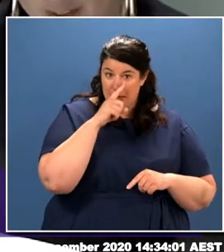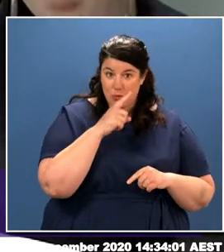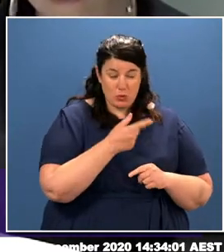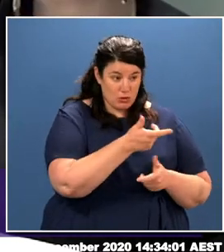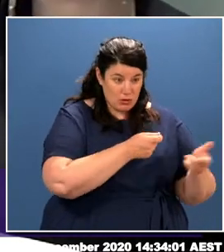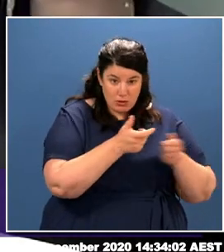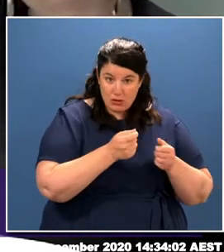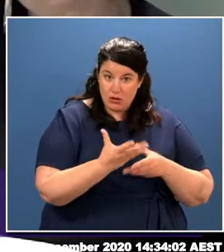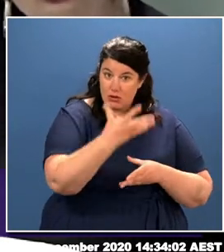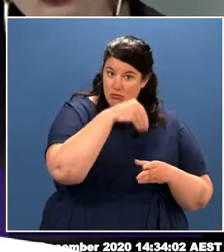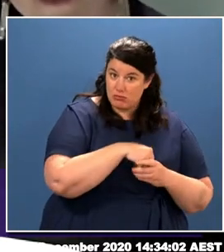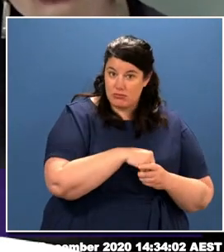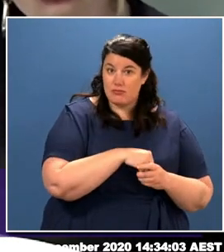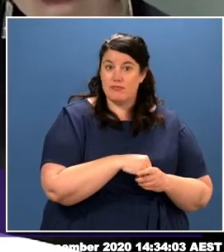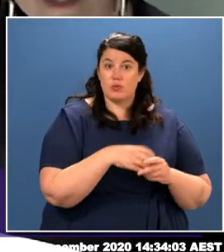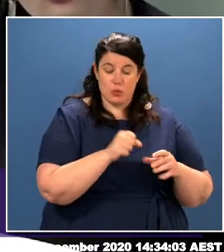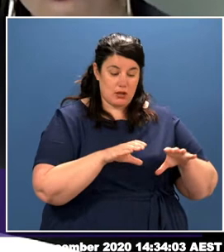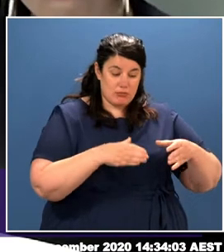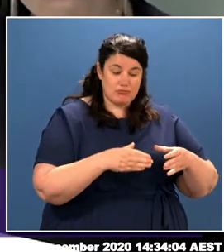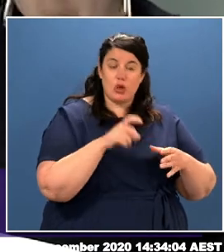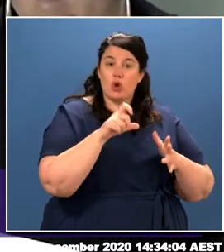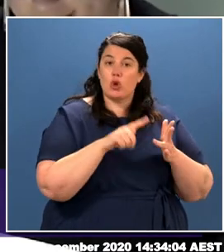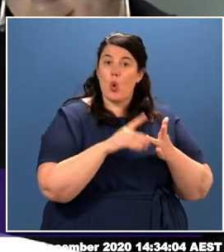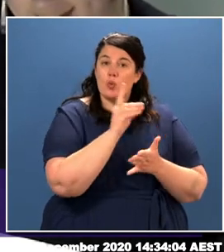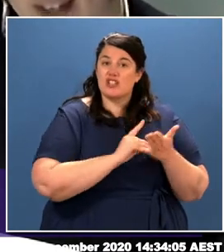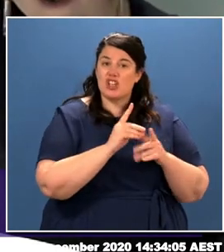So we had our established co-design team who we met with regularly.